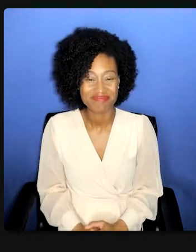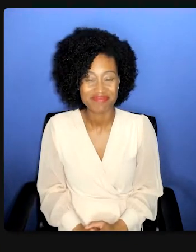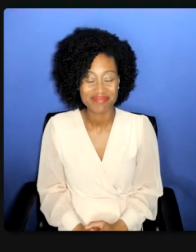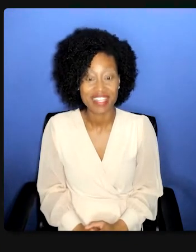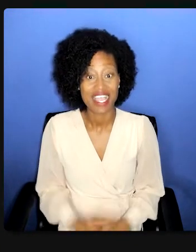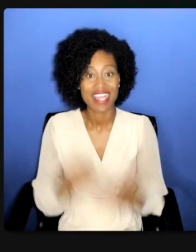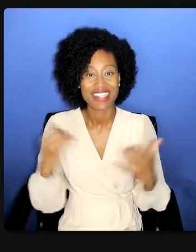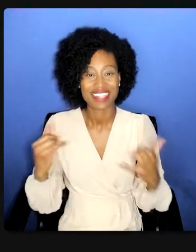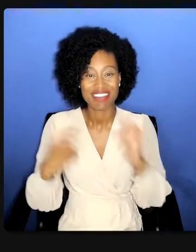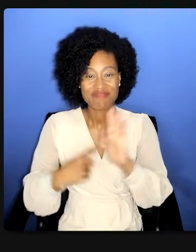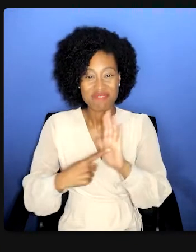So, demo time.